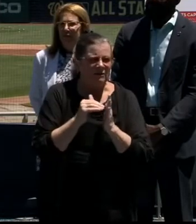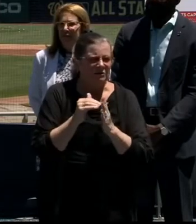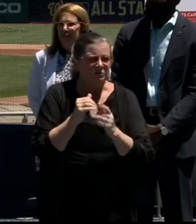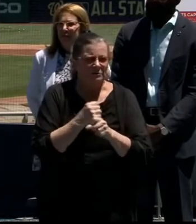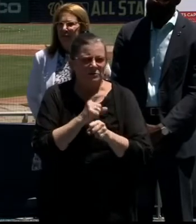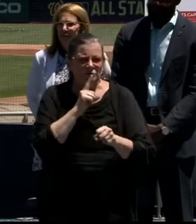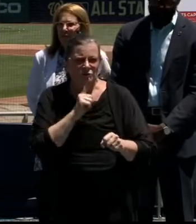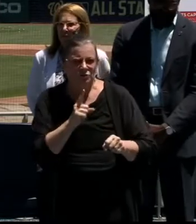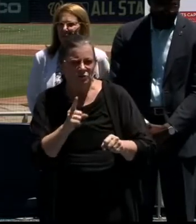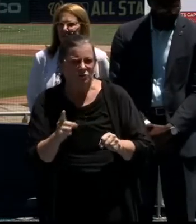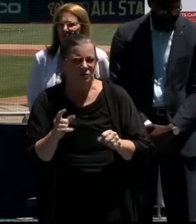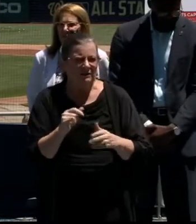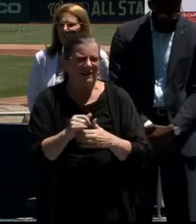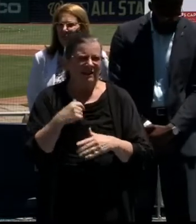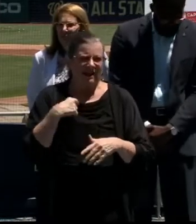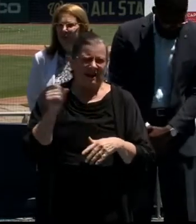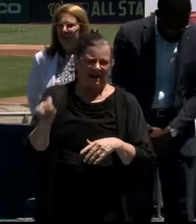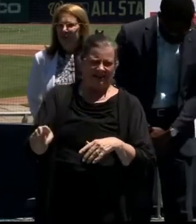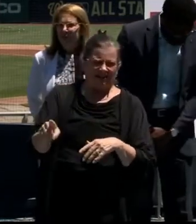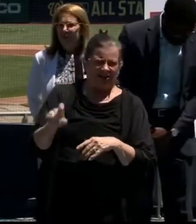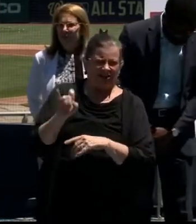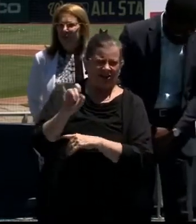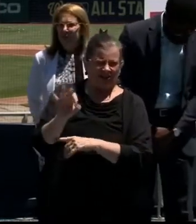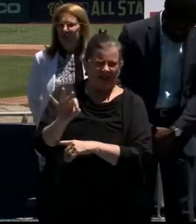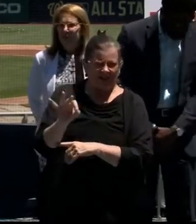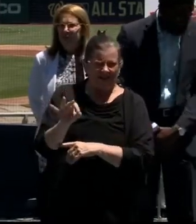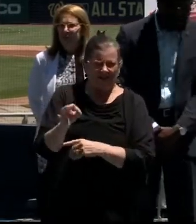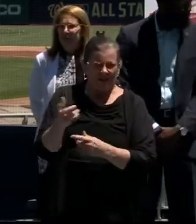SO I'M GOING TO ASK JEFF TO COME UP TO TALK ABOUT CONSTRUCTION